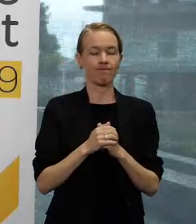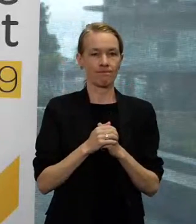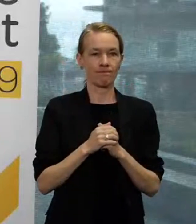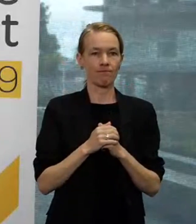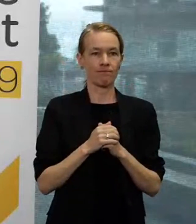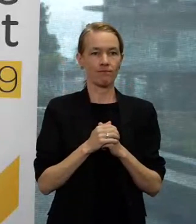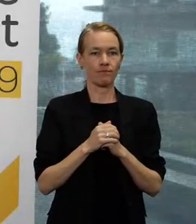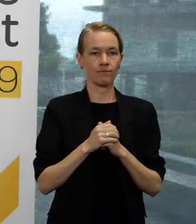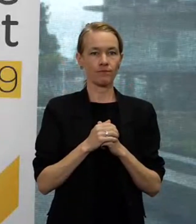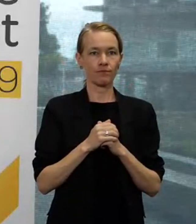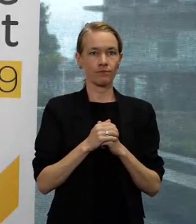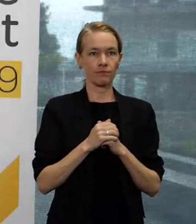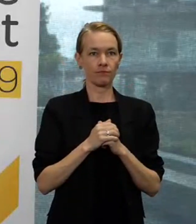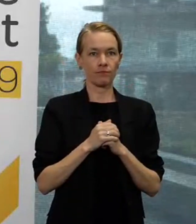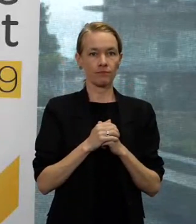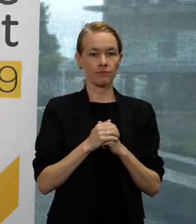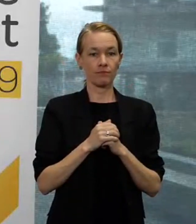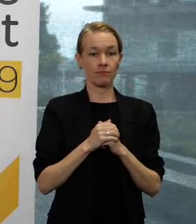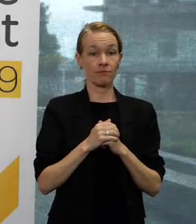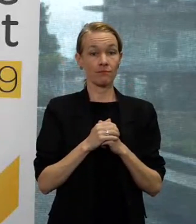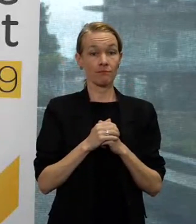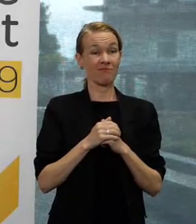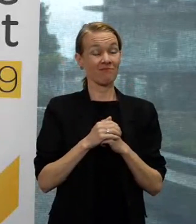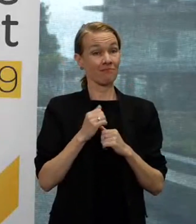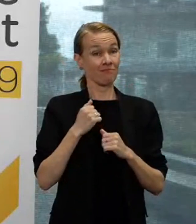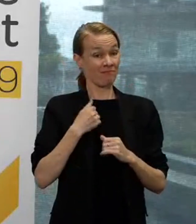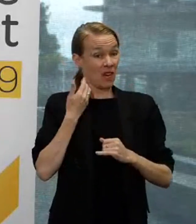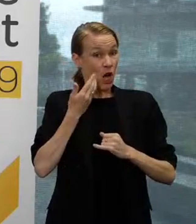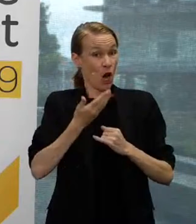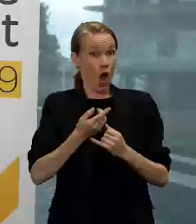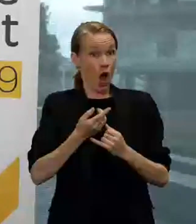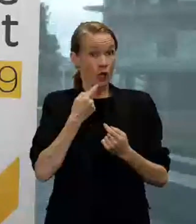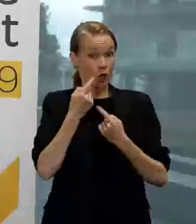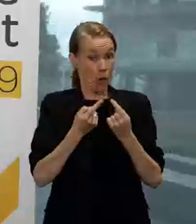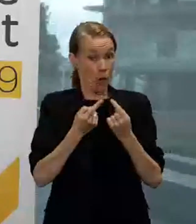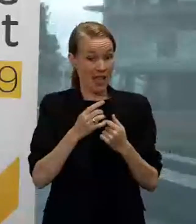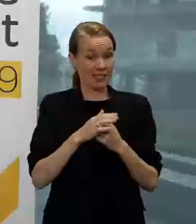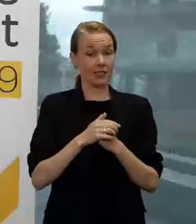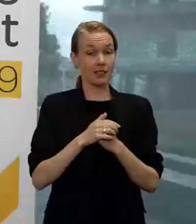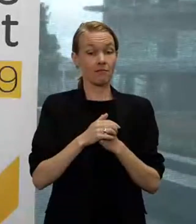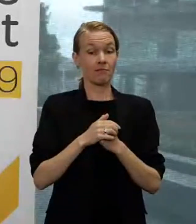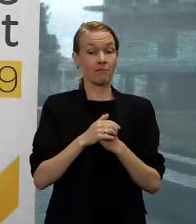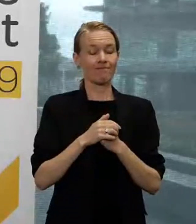So just some concluding remarks. I know that the re-emergence of a case that